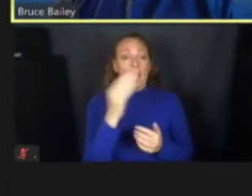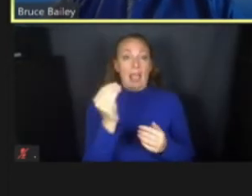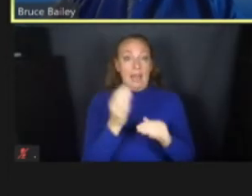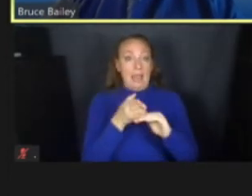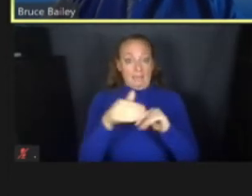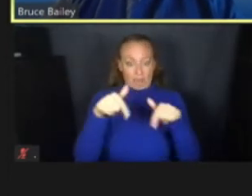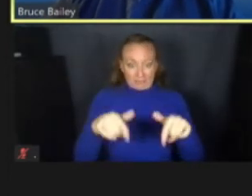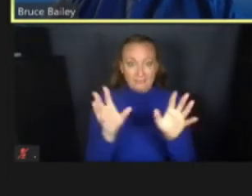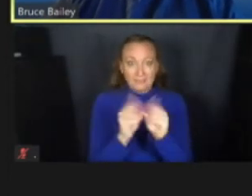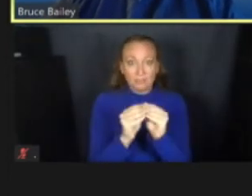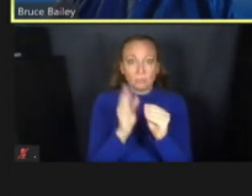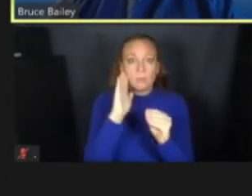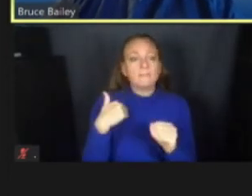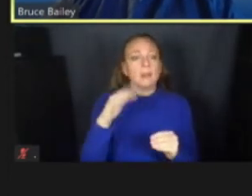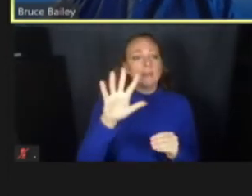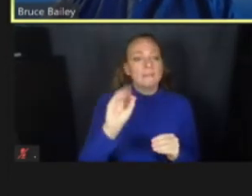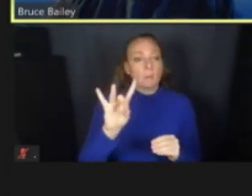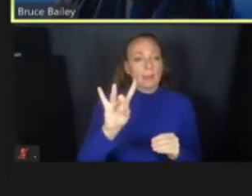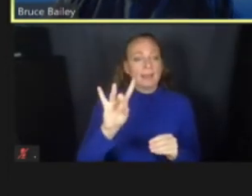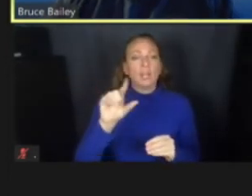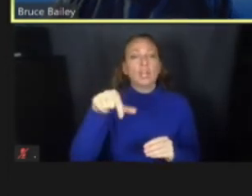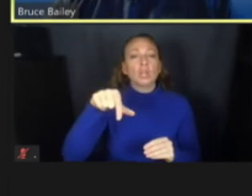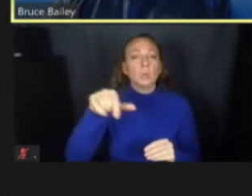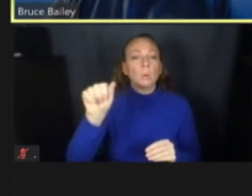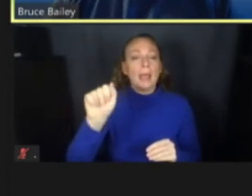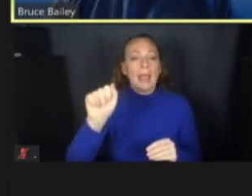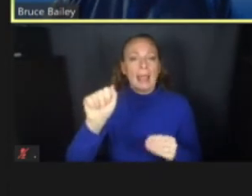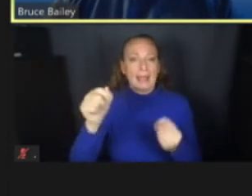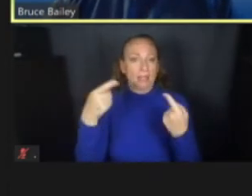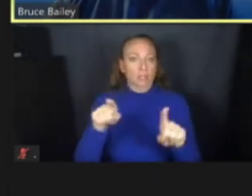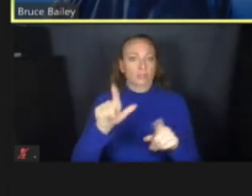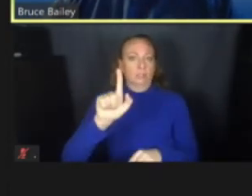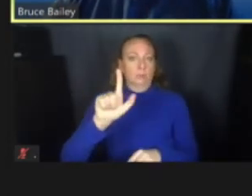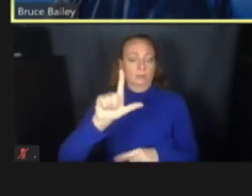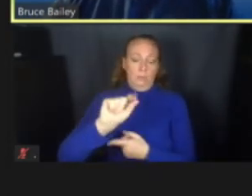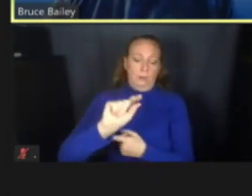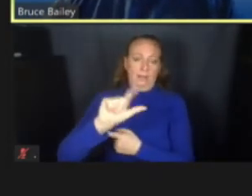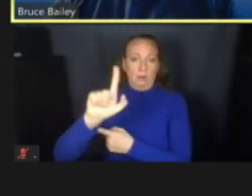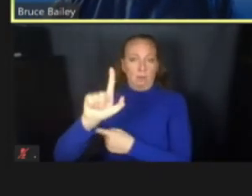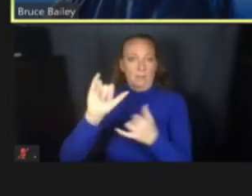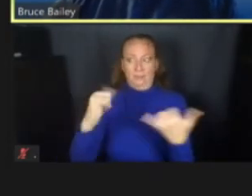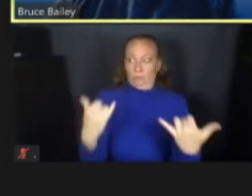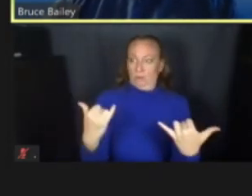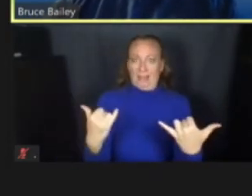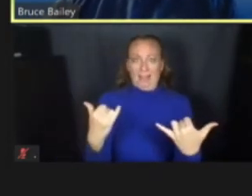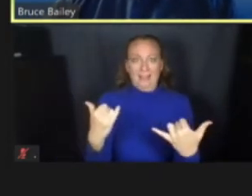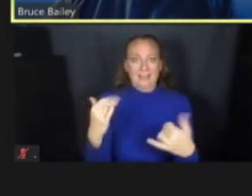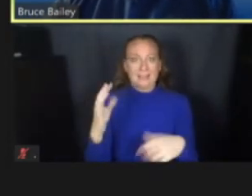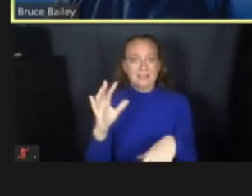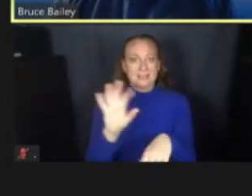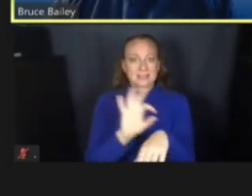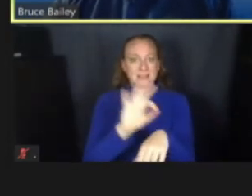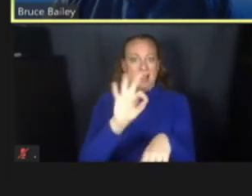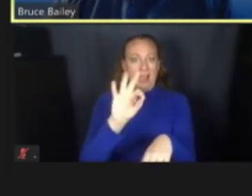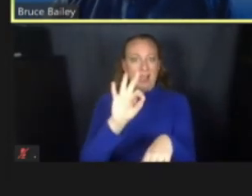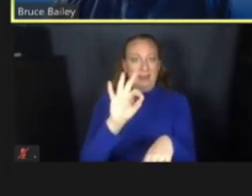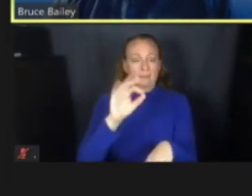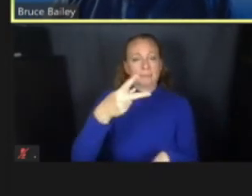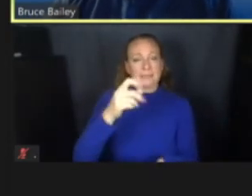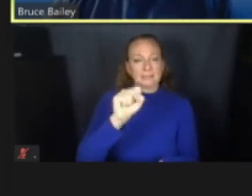is 508 Sec questions and answers in 2021. That's today, nine o'clock Pacific, 12 noon Eastern.